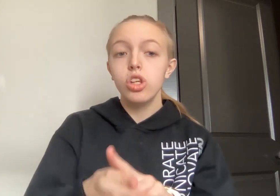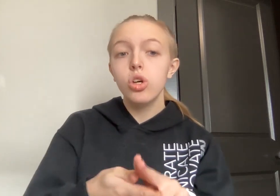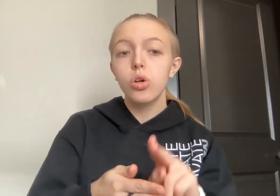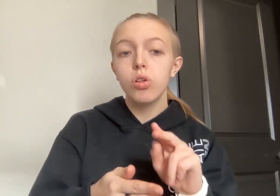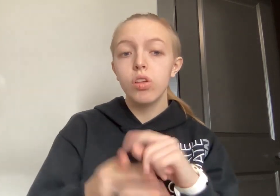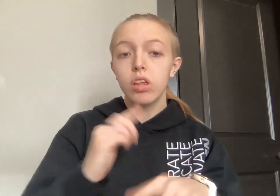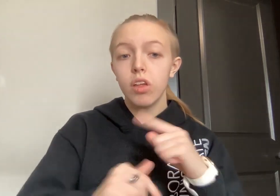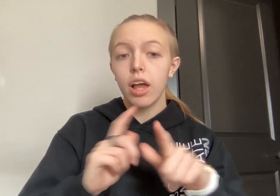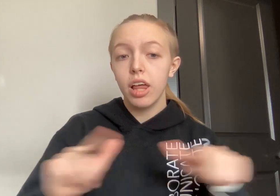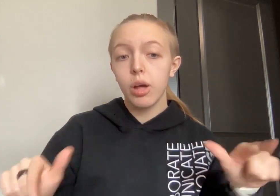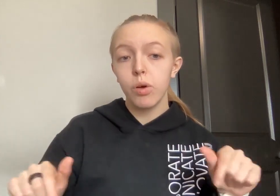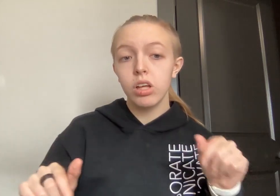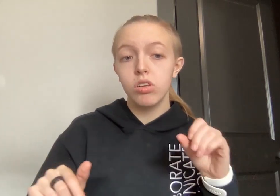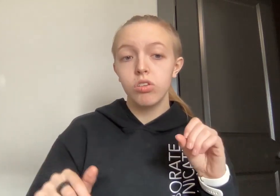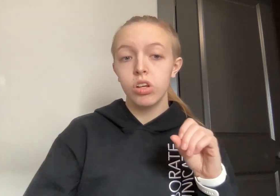Use sign language